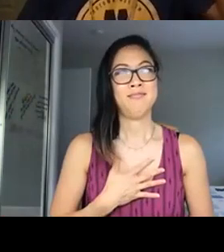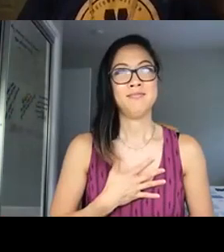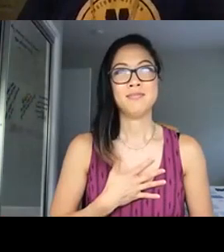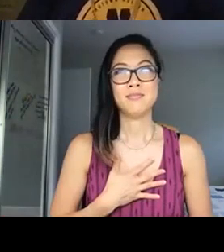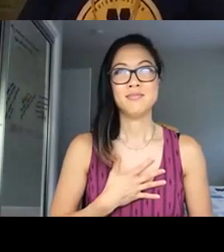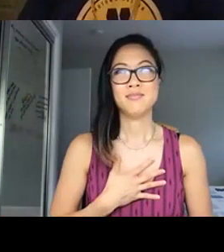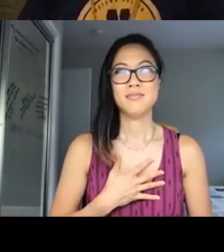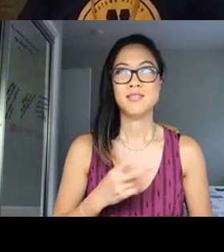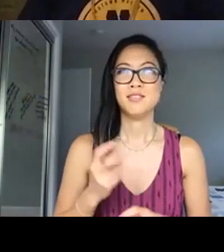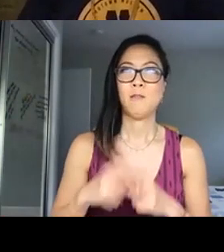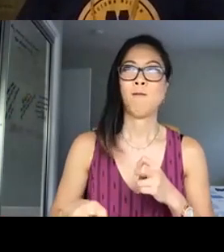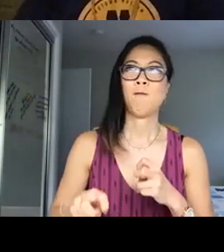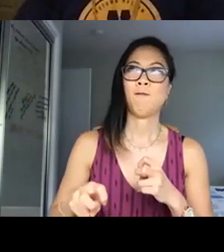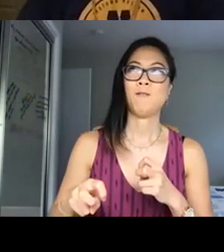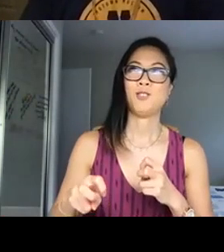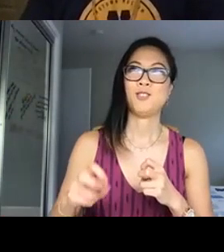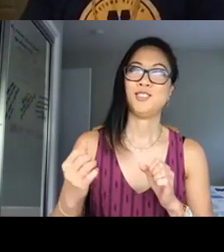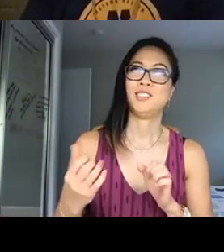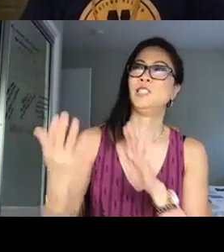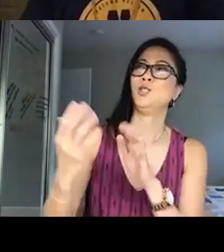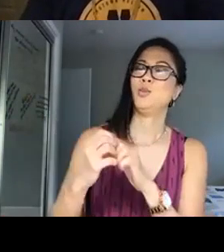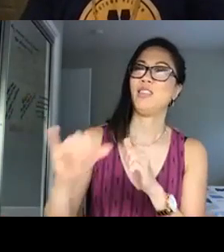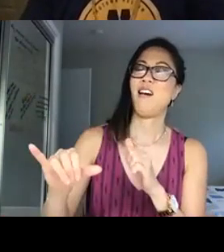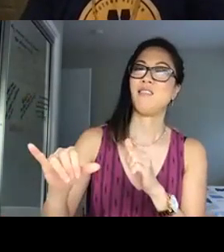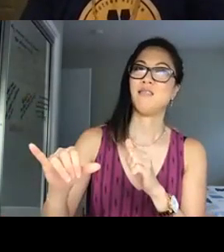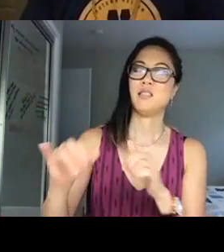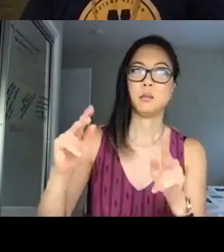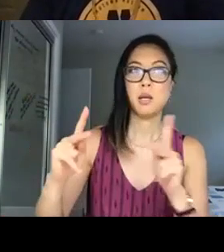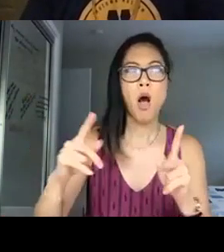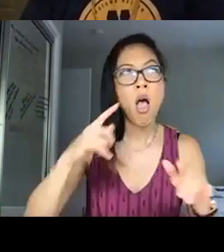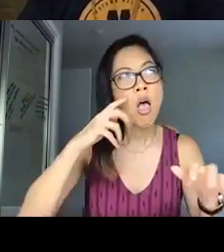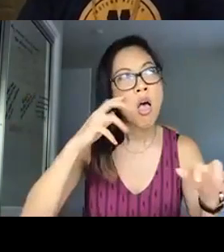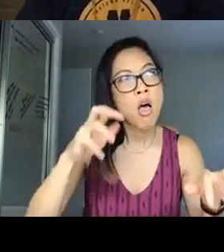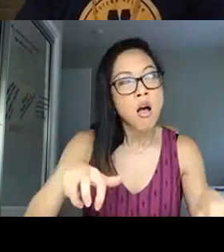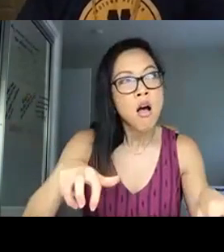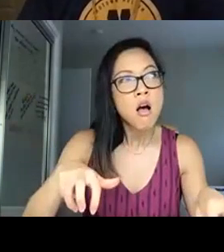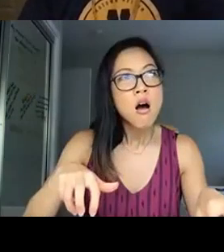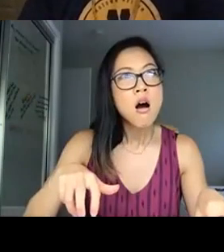with like the disbelief that these things have been